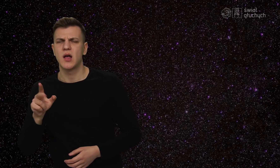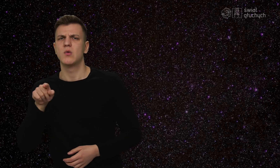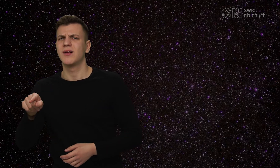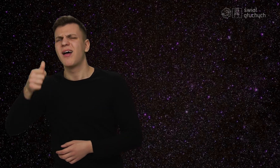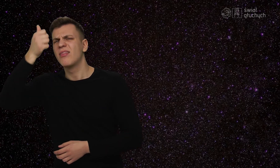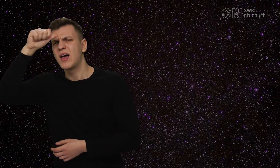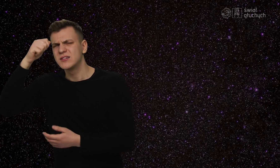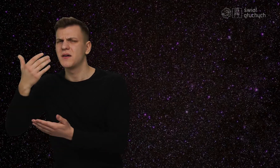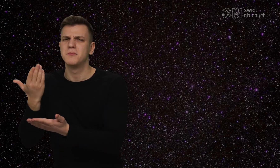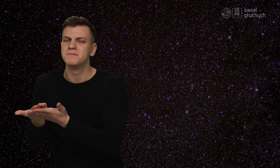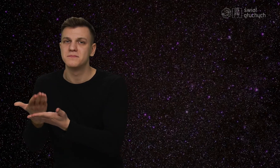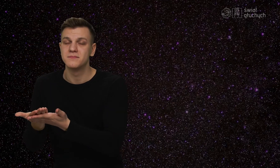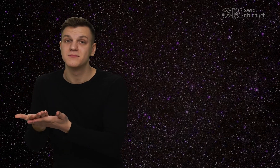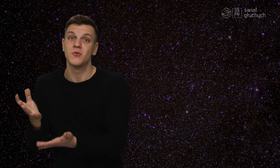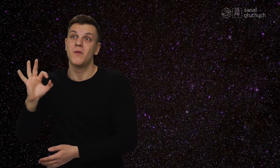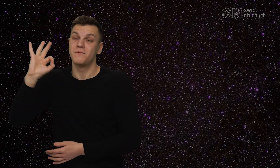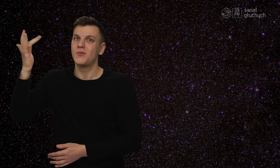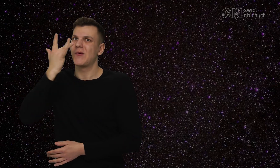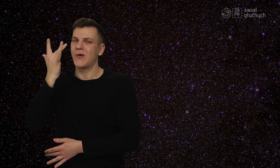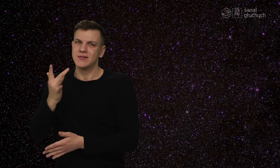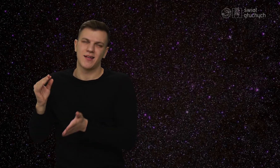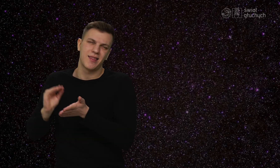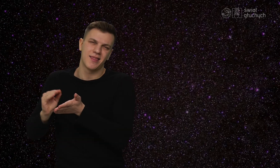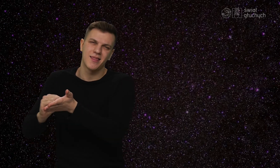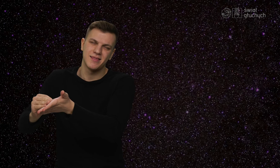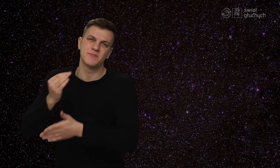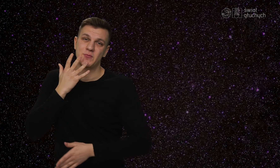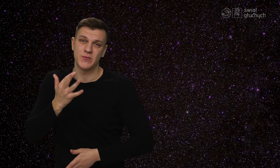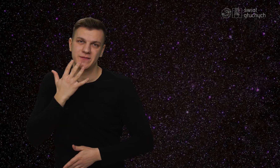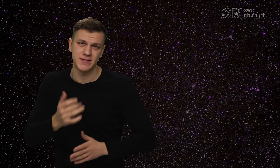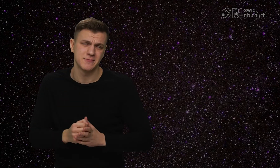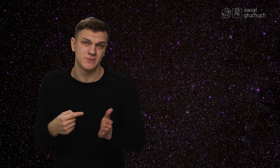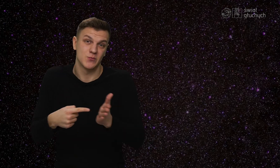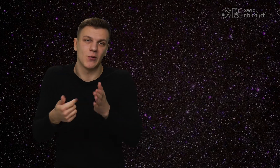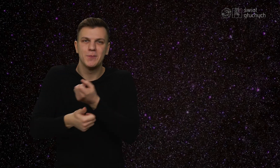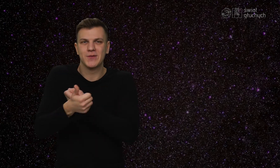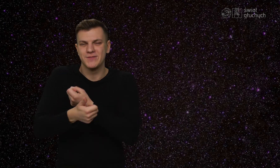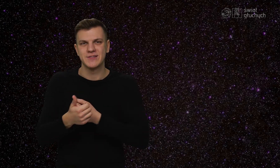name of people flying into space in these countries.